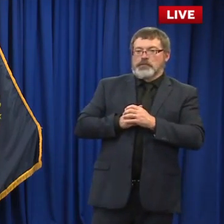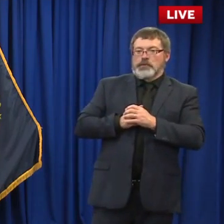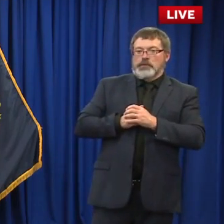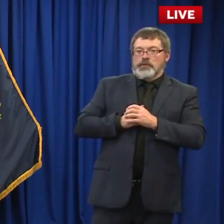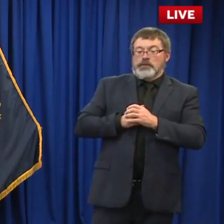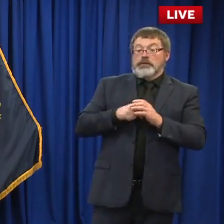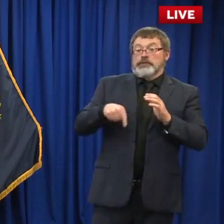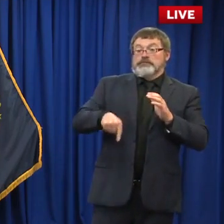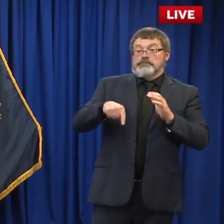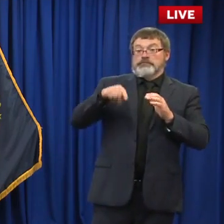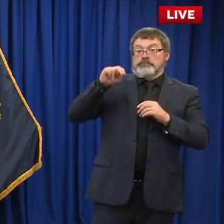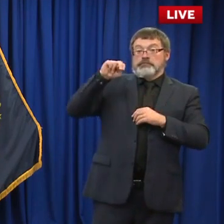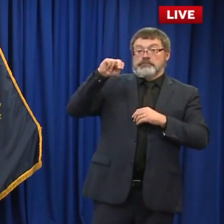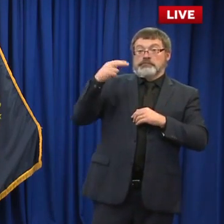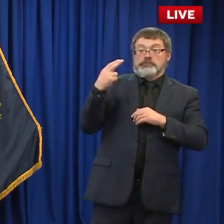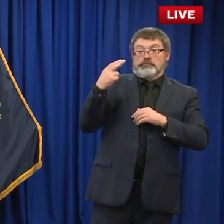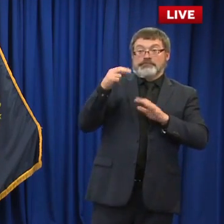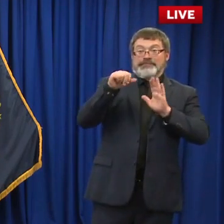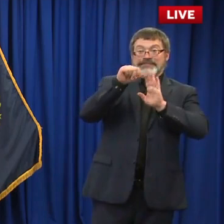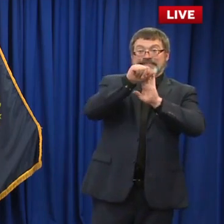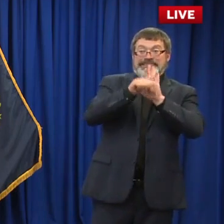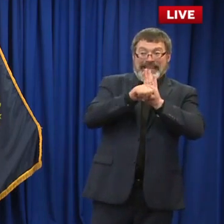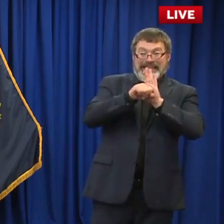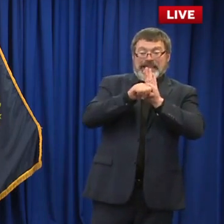THIS IS FOR THE COMMISSIONER.